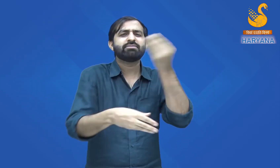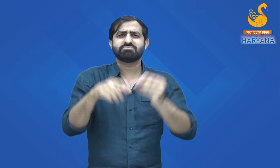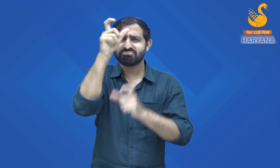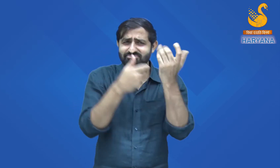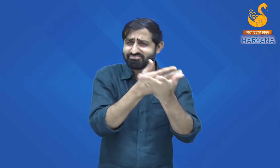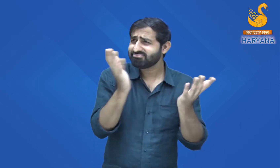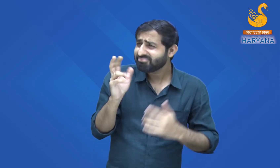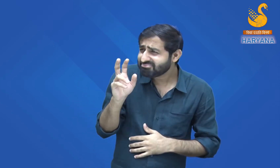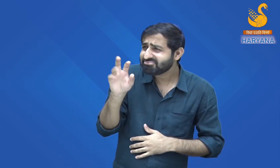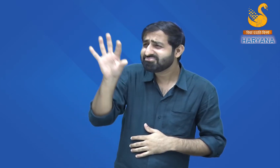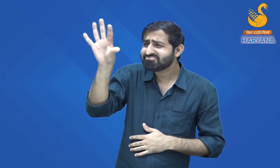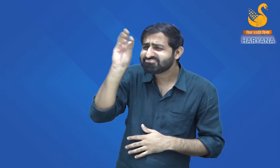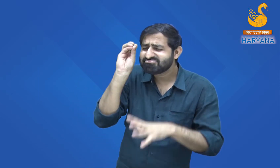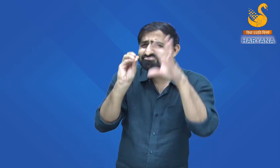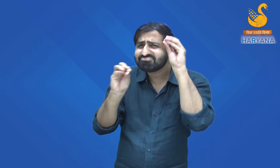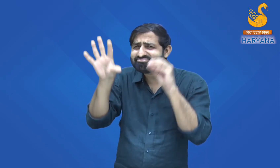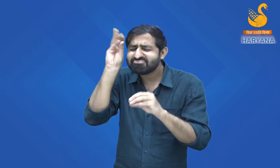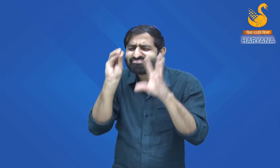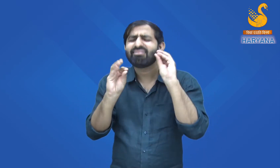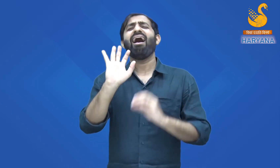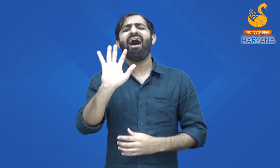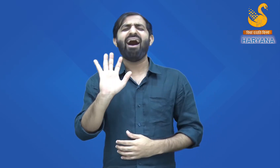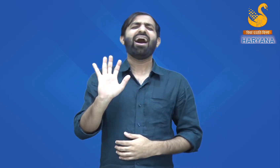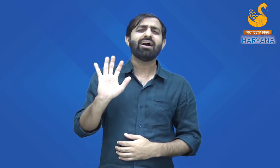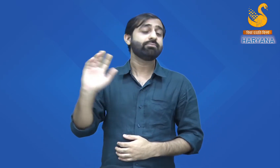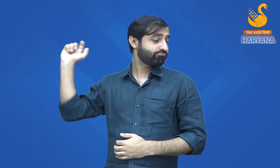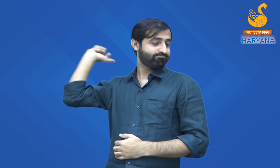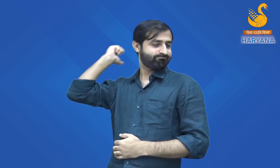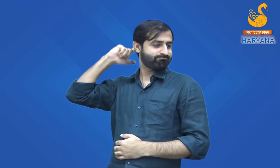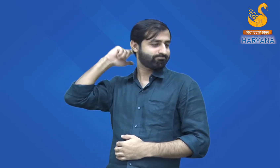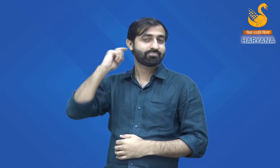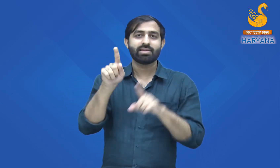So they tried to influence the languages of India. People began to adapt their language,